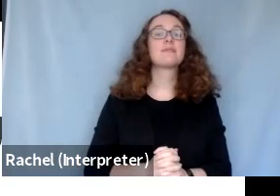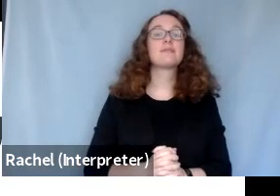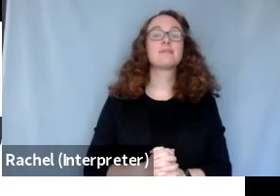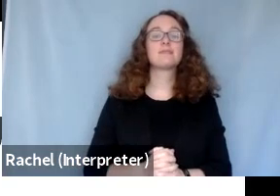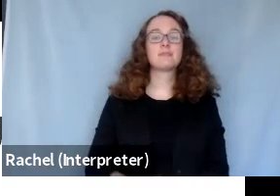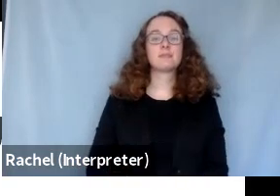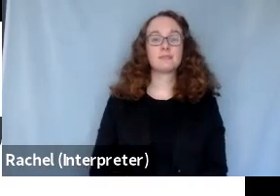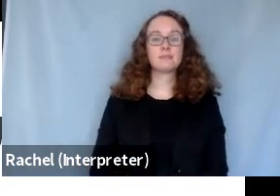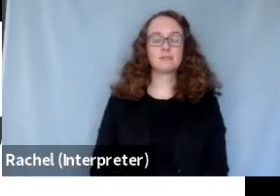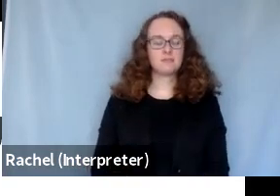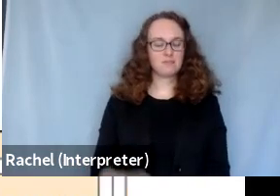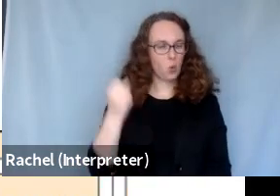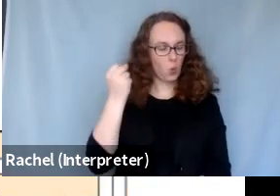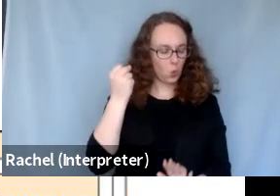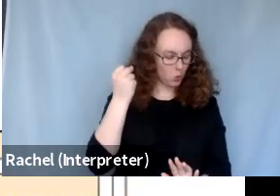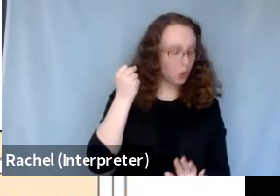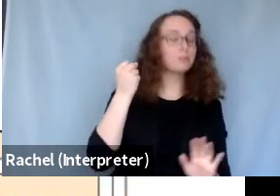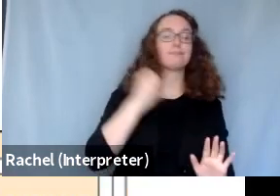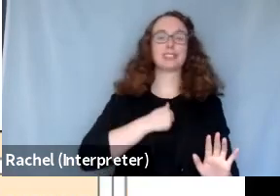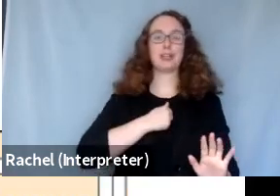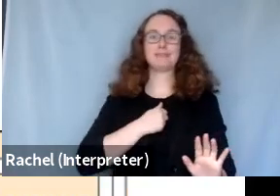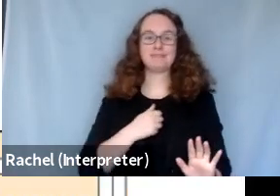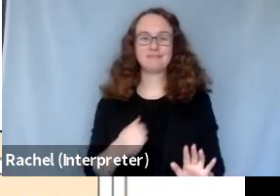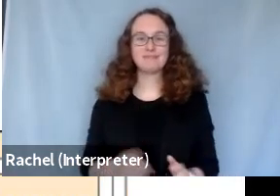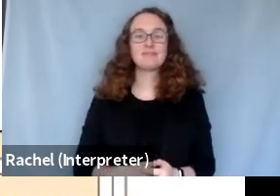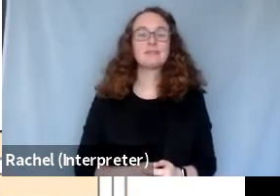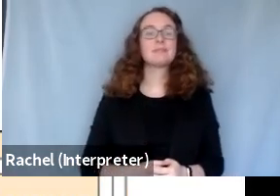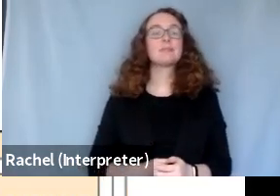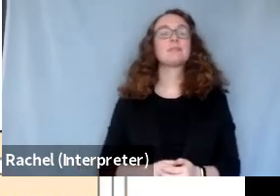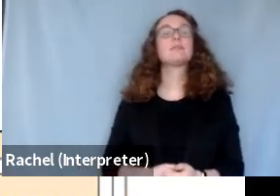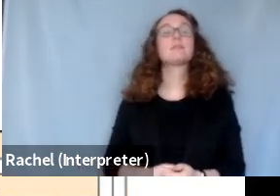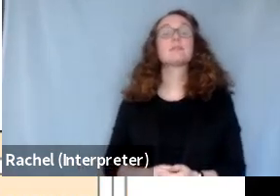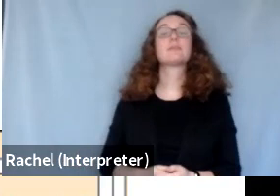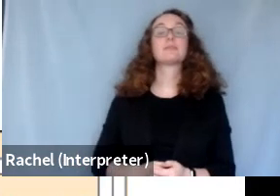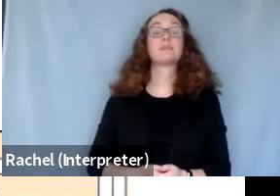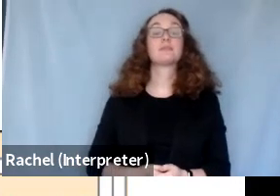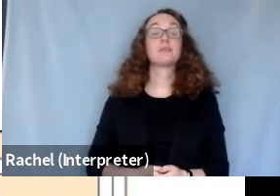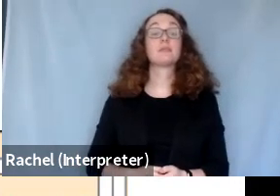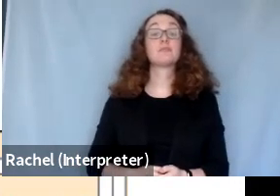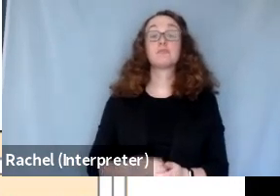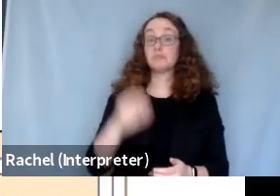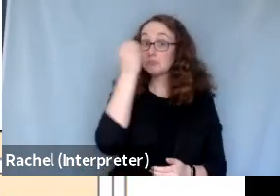hold on here) oh there we go, sorry guys, first thing we are open, that seems to be the number one question